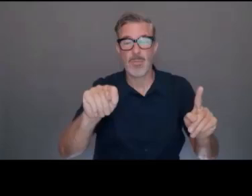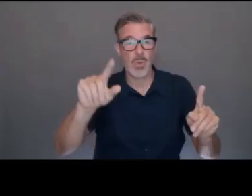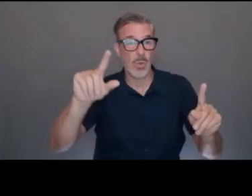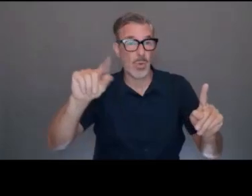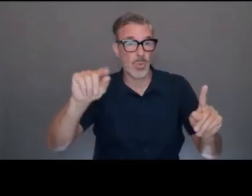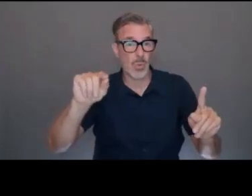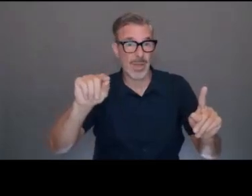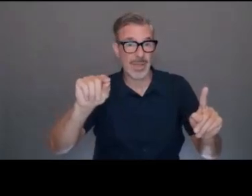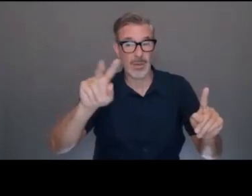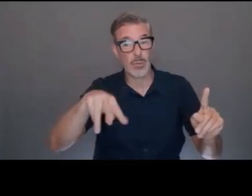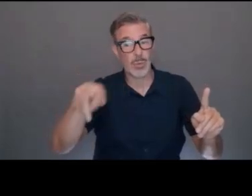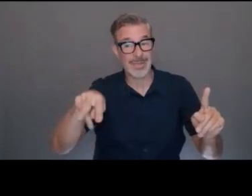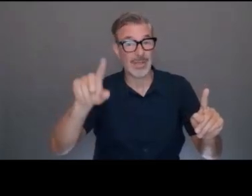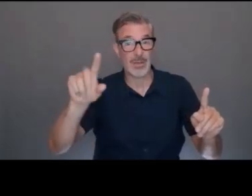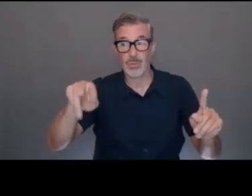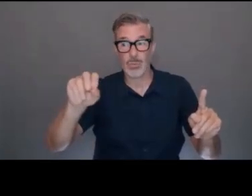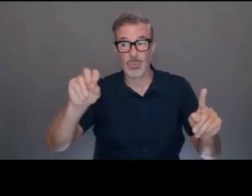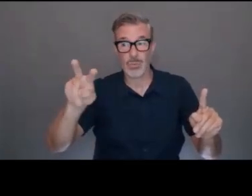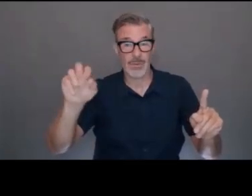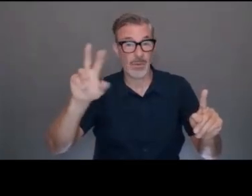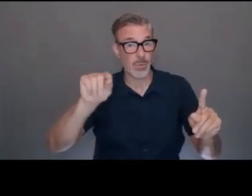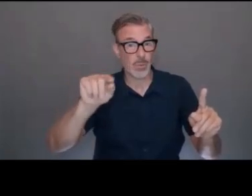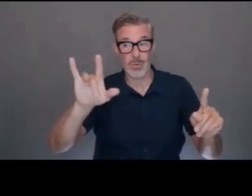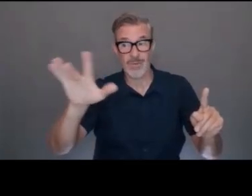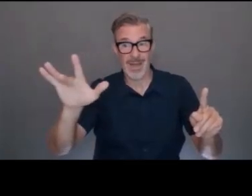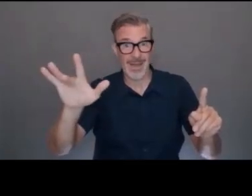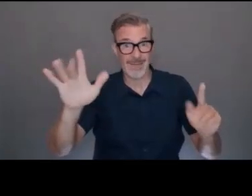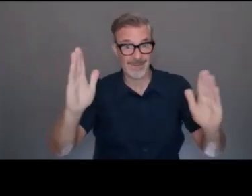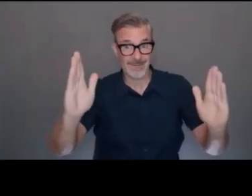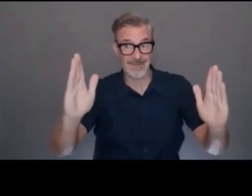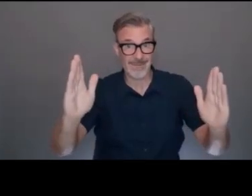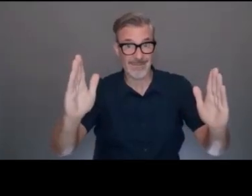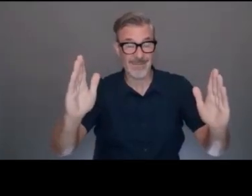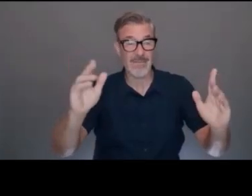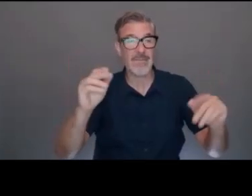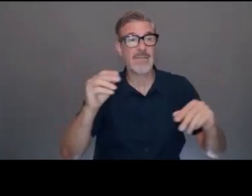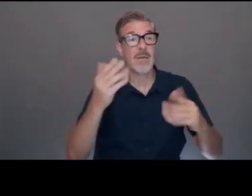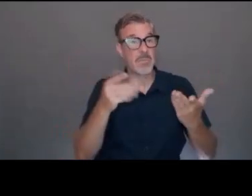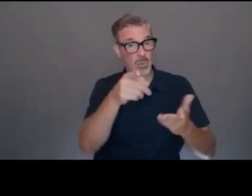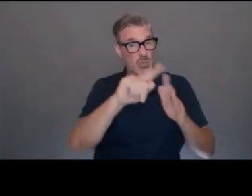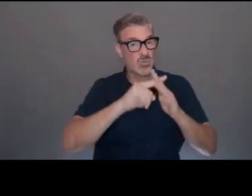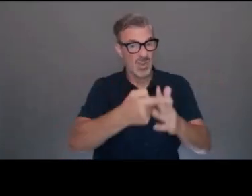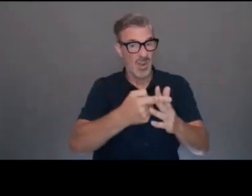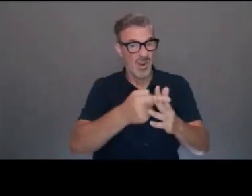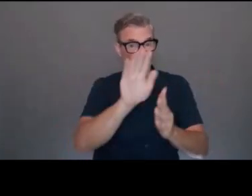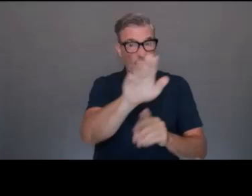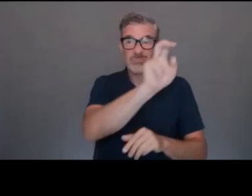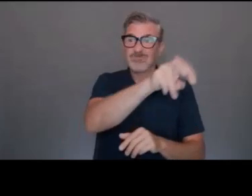If your tour started during that period, and even if it has already ended, you can still apply.